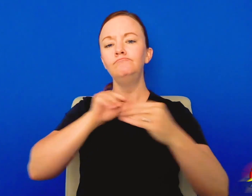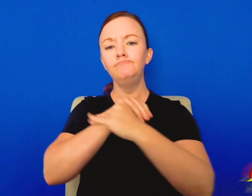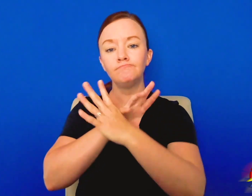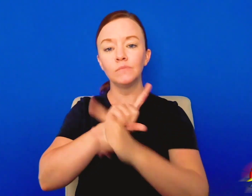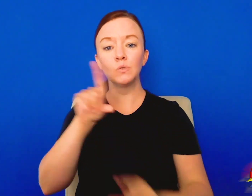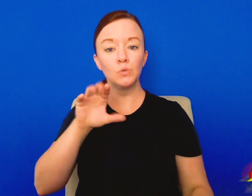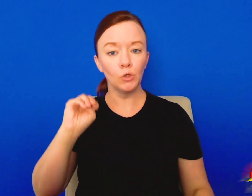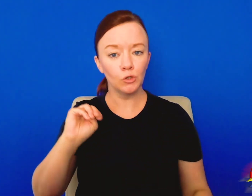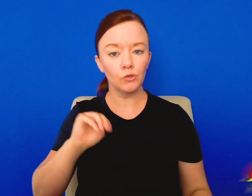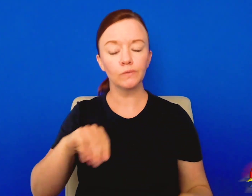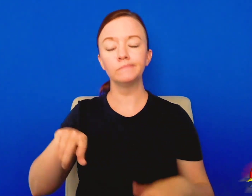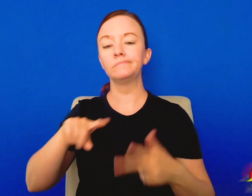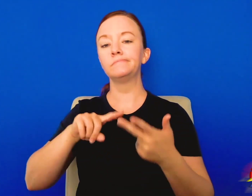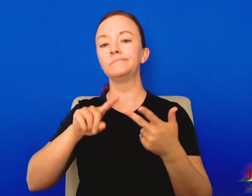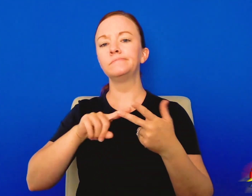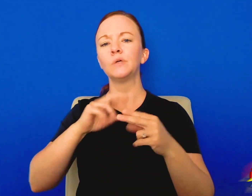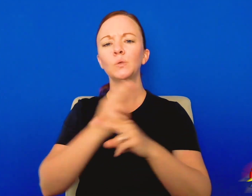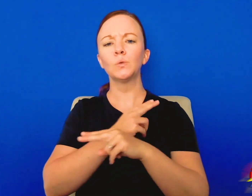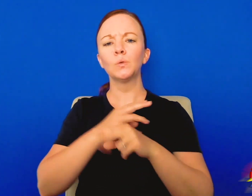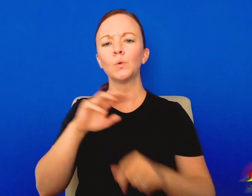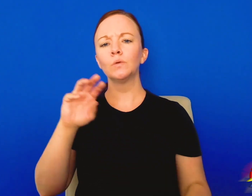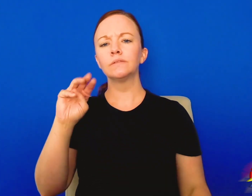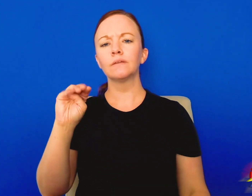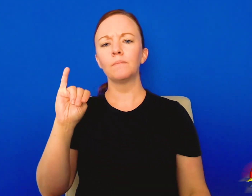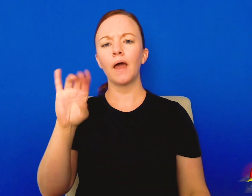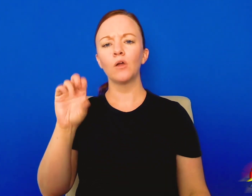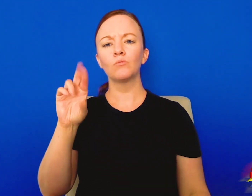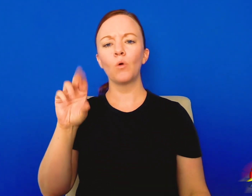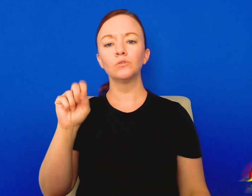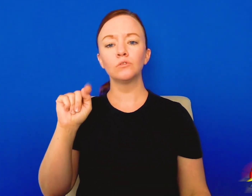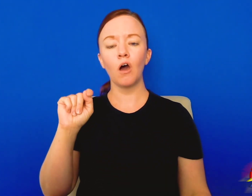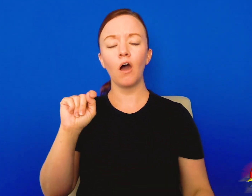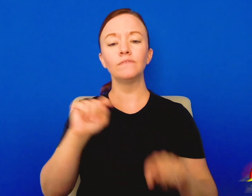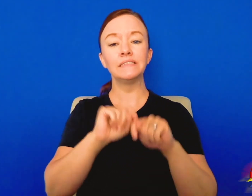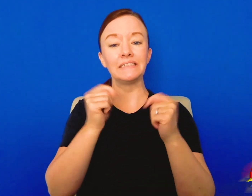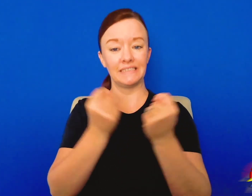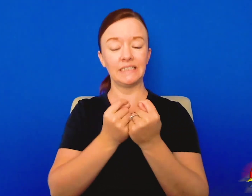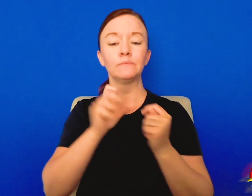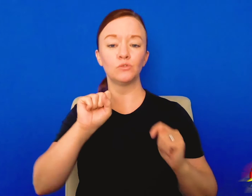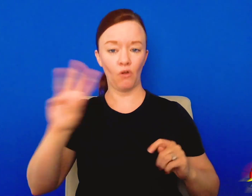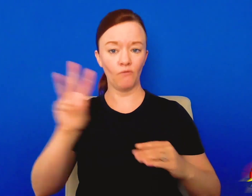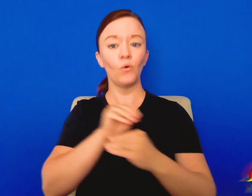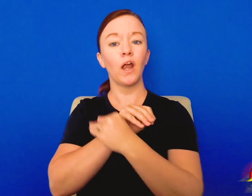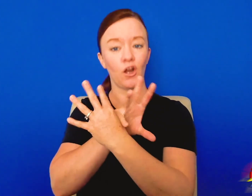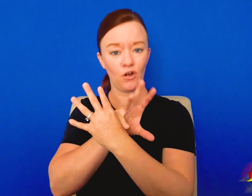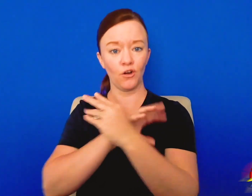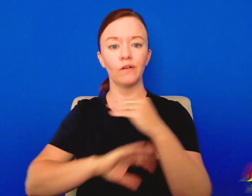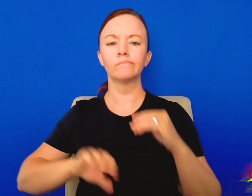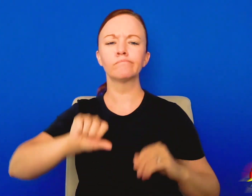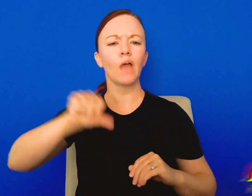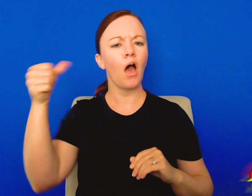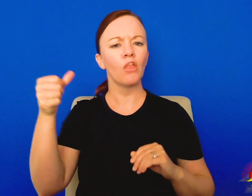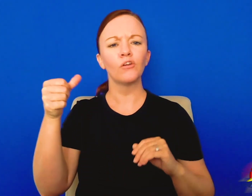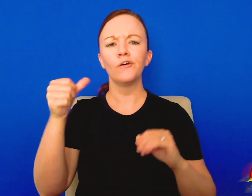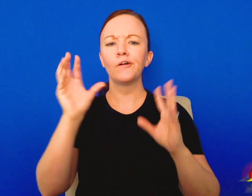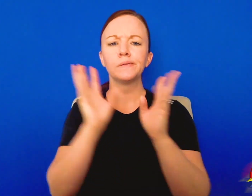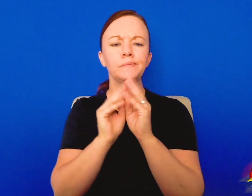ZOOM, MICROSOFT TEAMS, OR OTHER DIGITAL MEETING SOFTWARE;